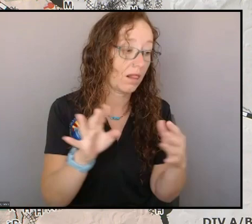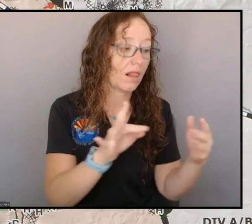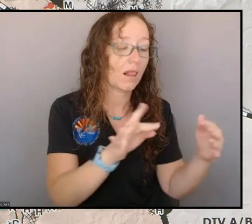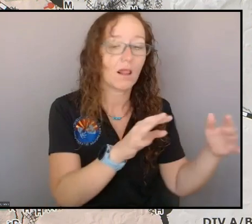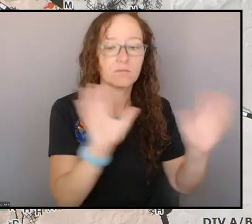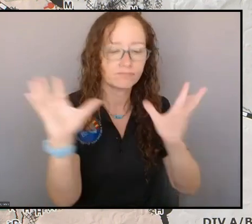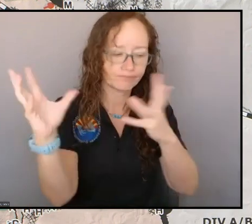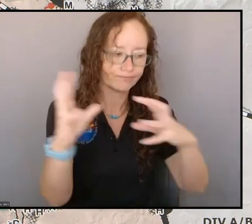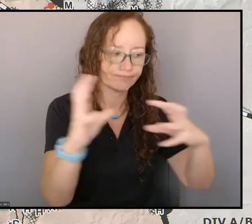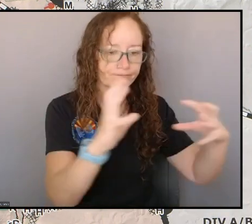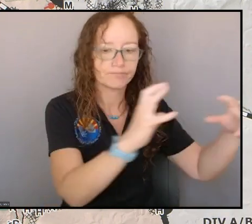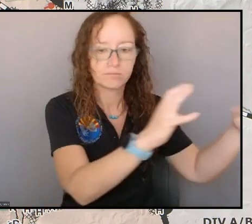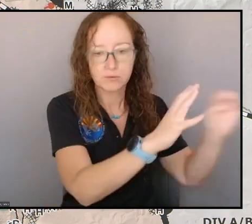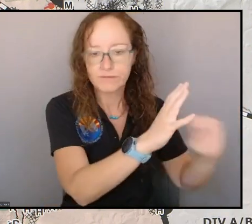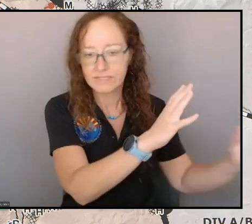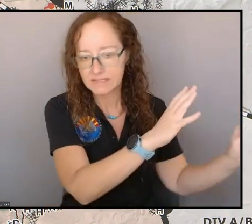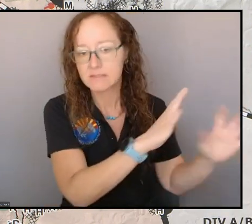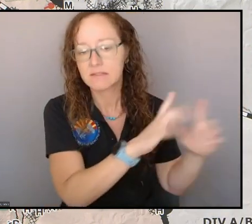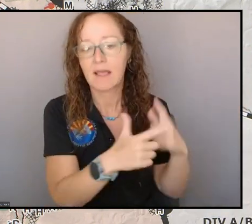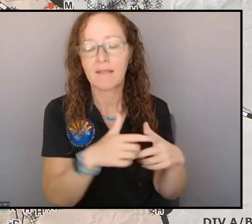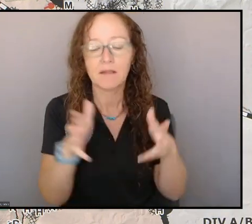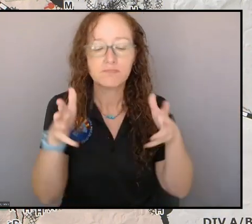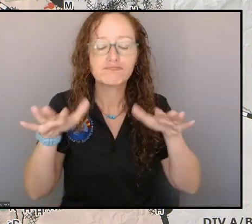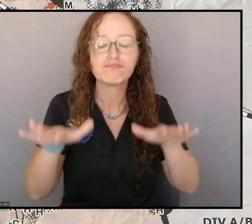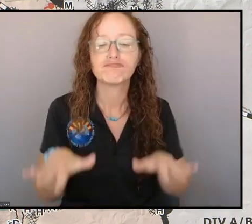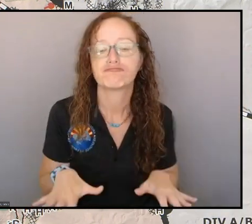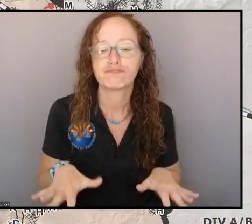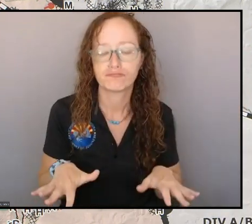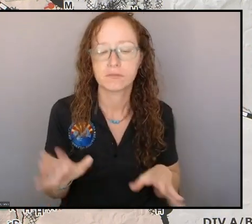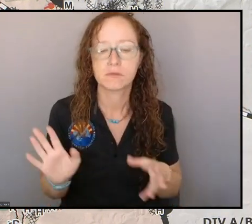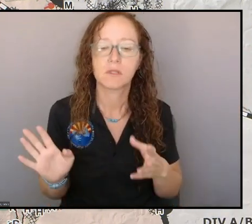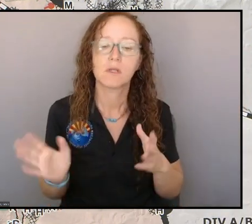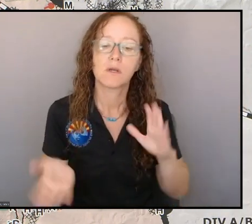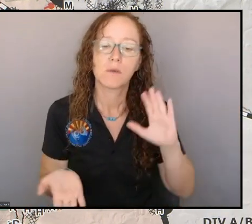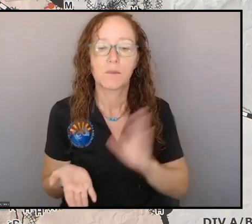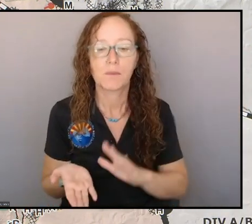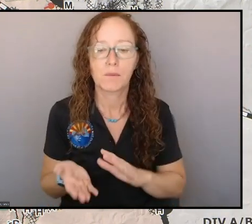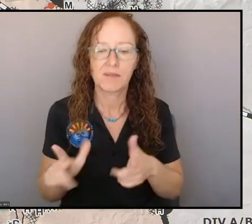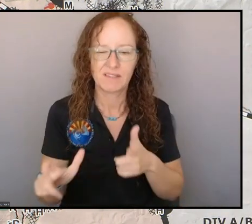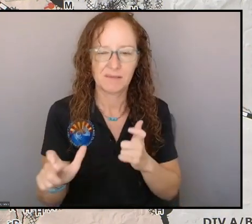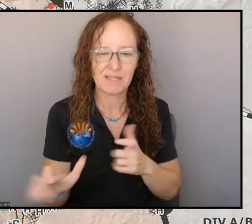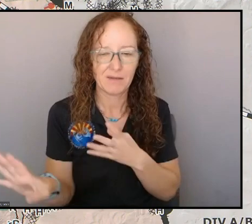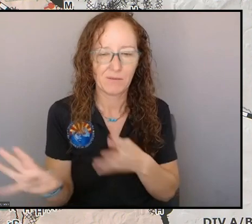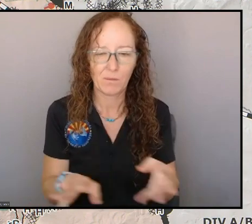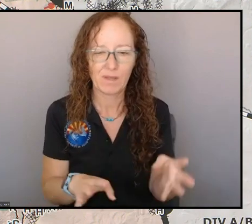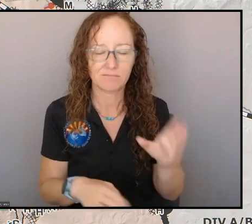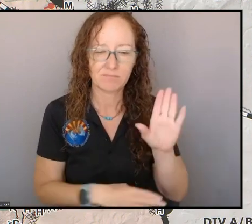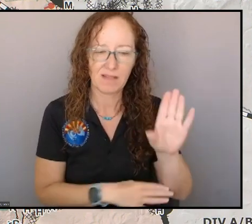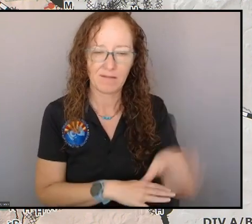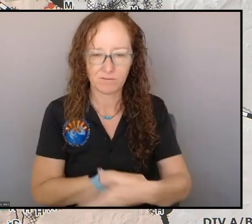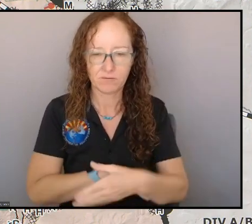reduction in wind speeds, so probably late afternoon and especially by this evening. So returning to that light wind